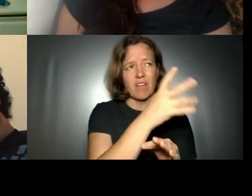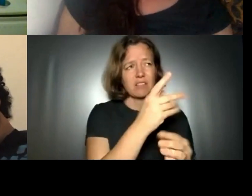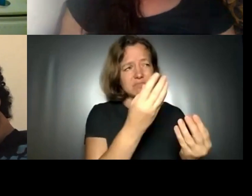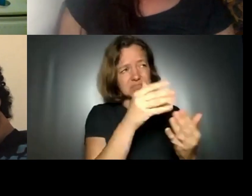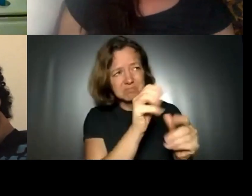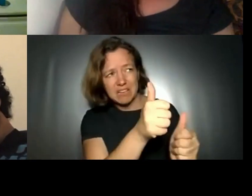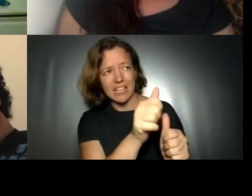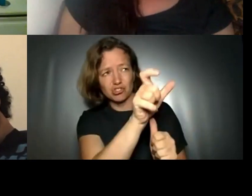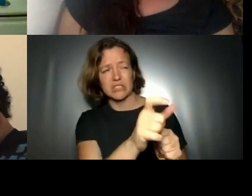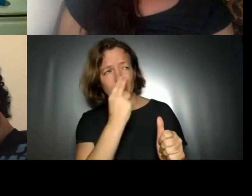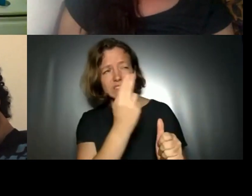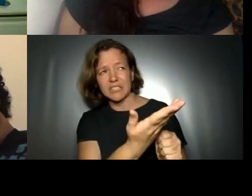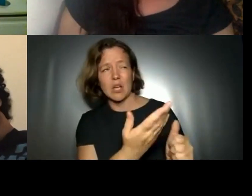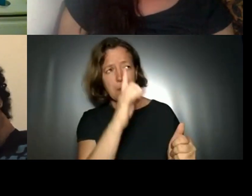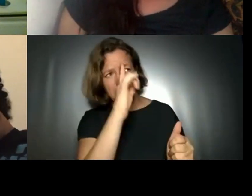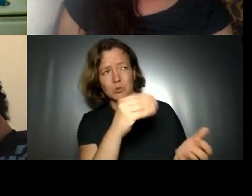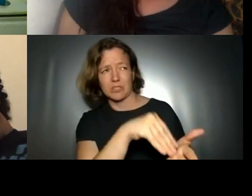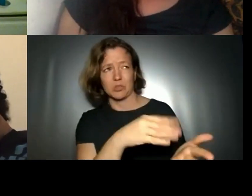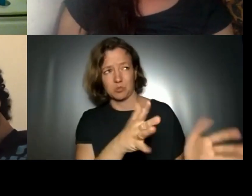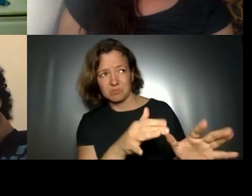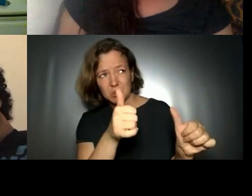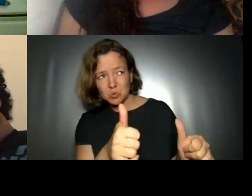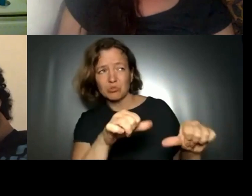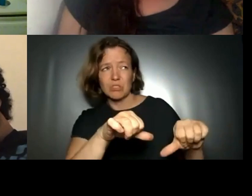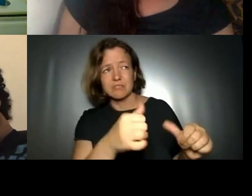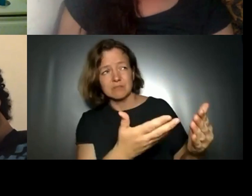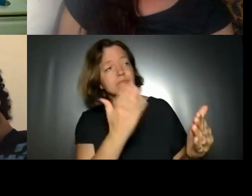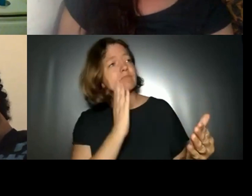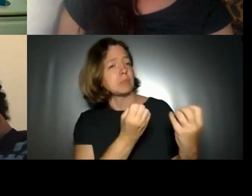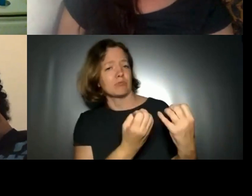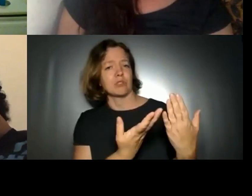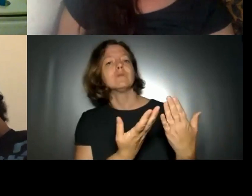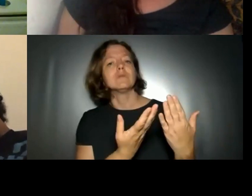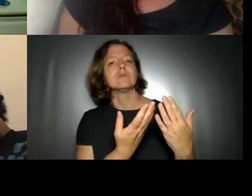Because at least then you prepare yourself for whatever is coming.